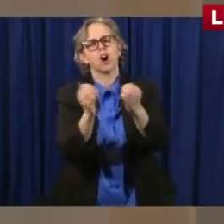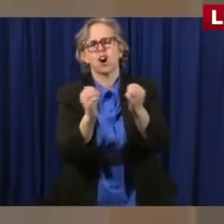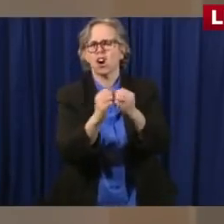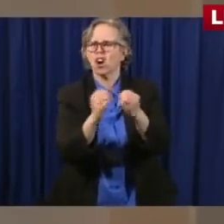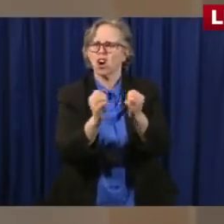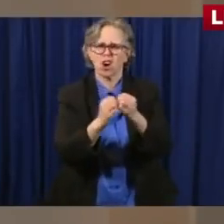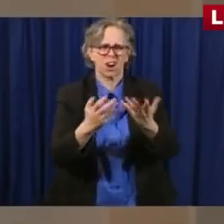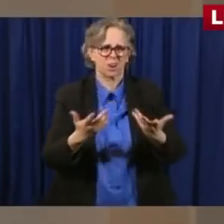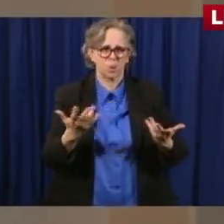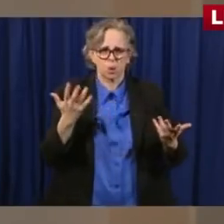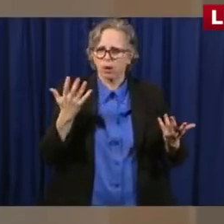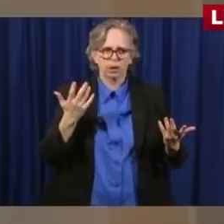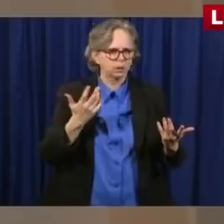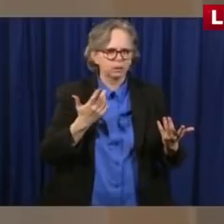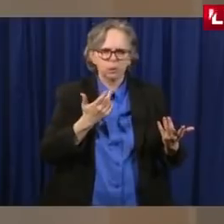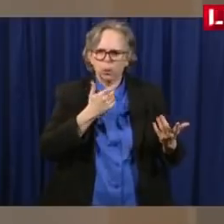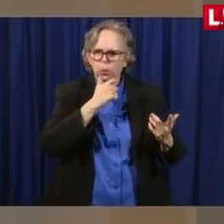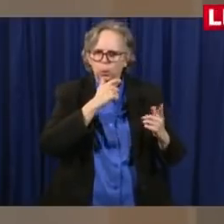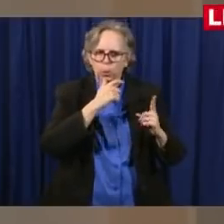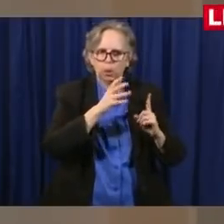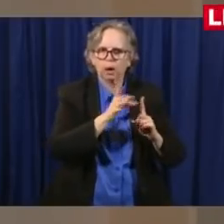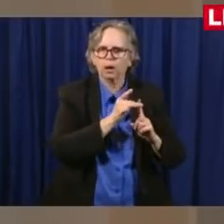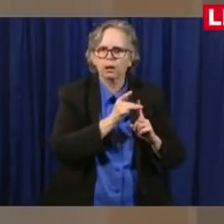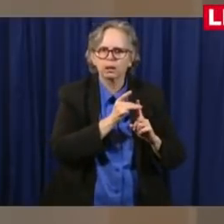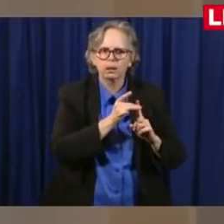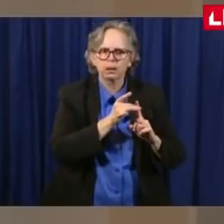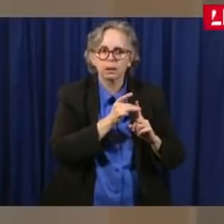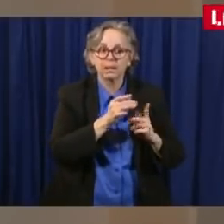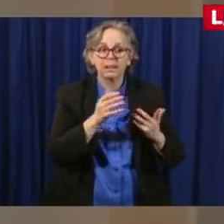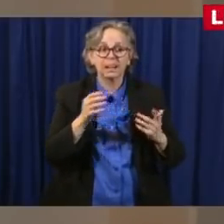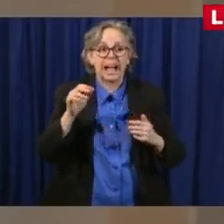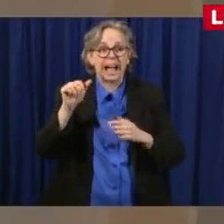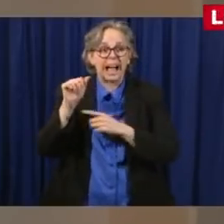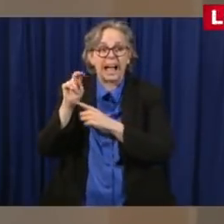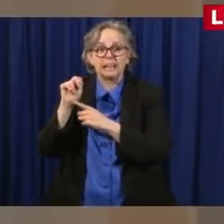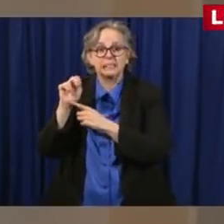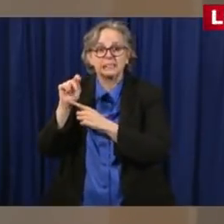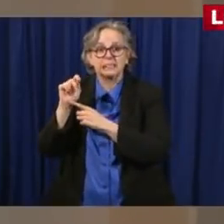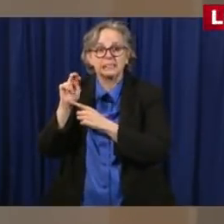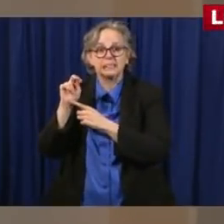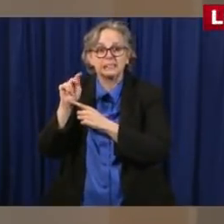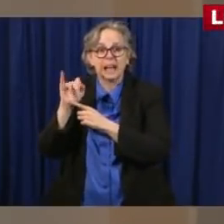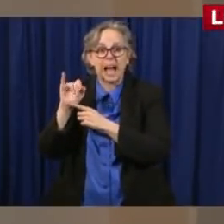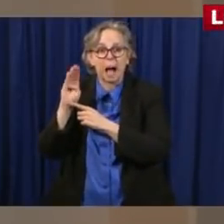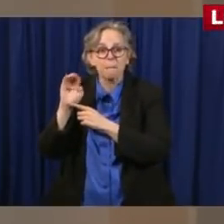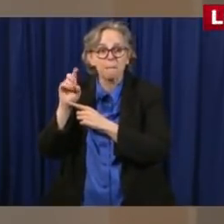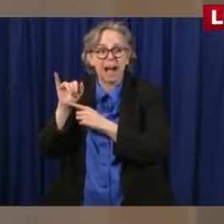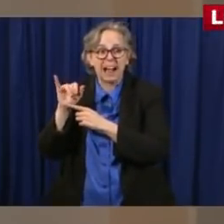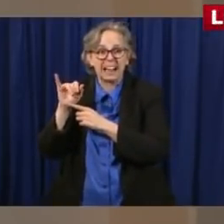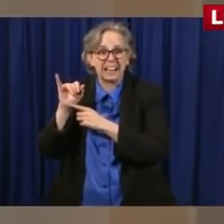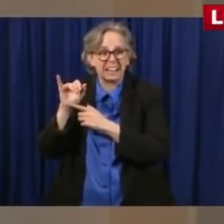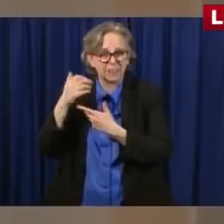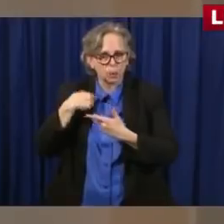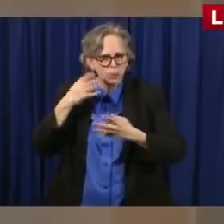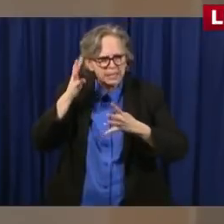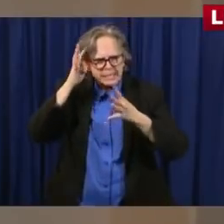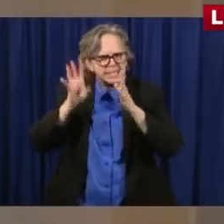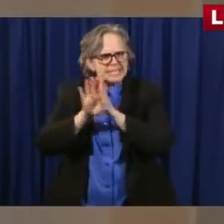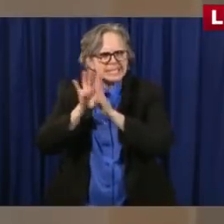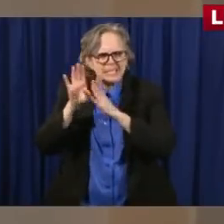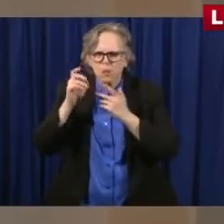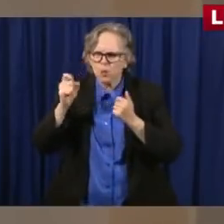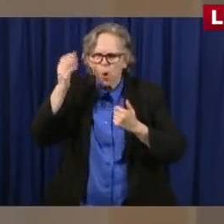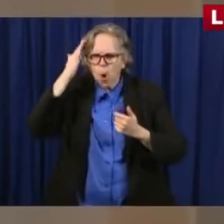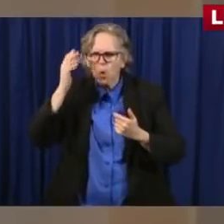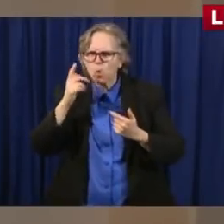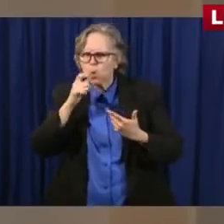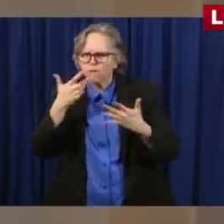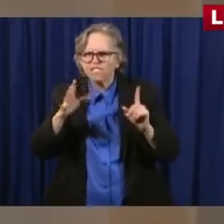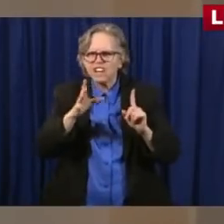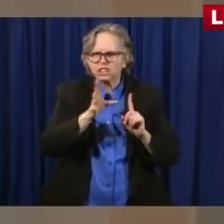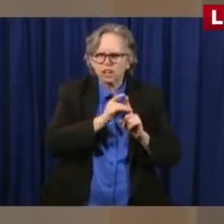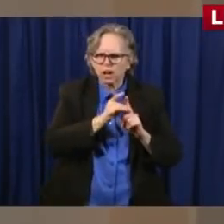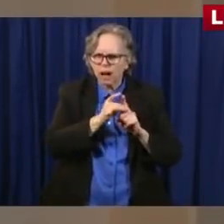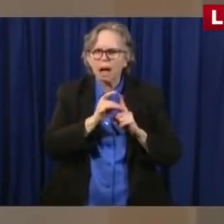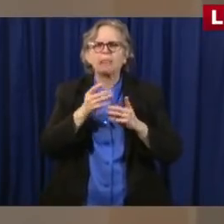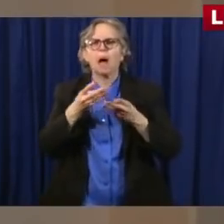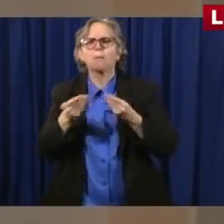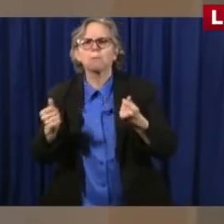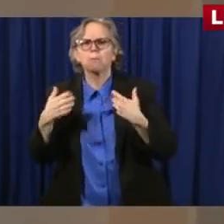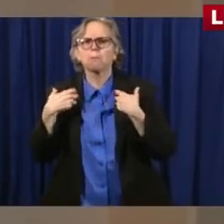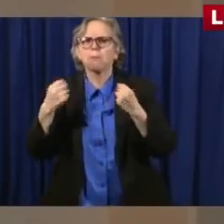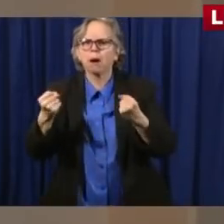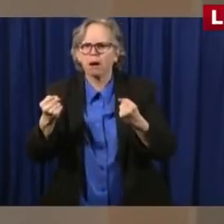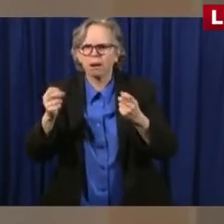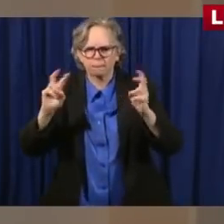IT IS CRITICAL TO FINDING OUR WAY OUT OF THIS.